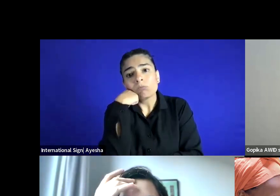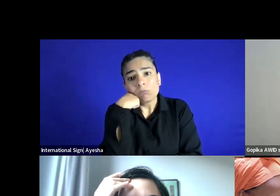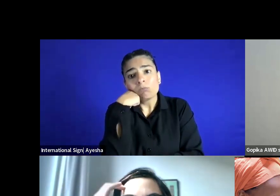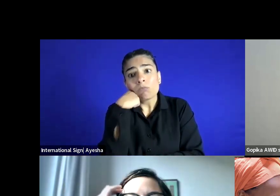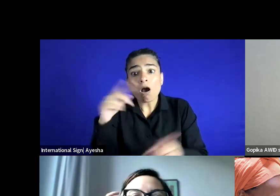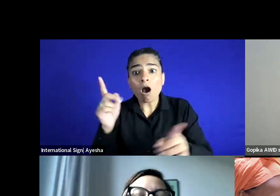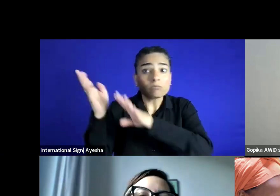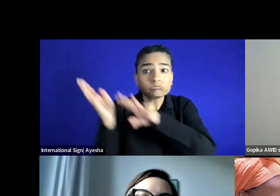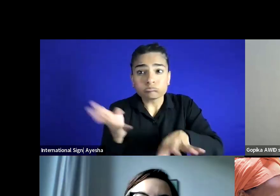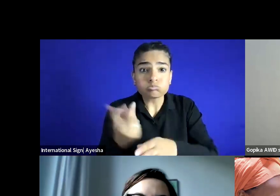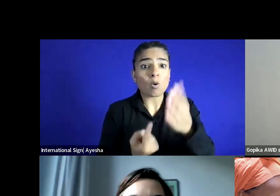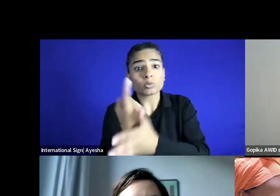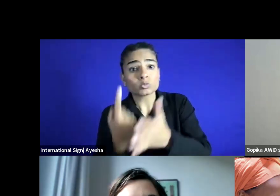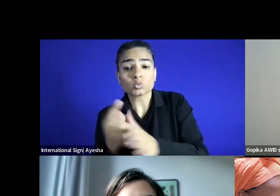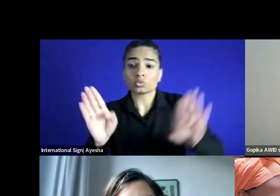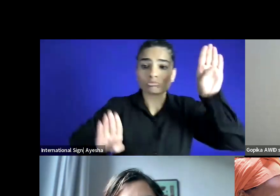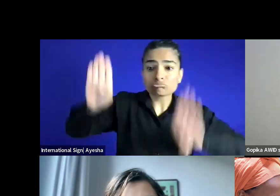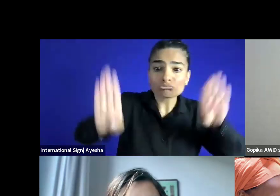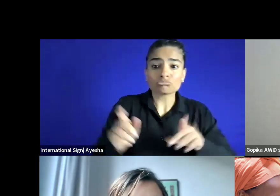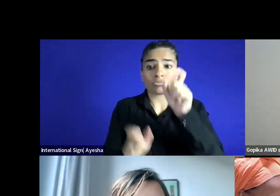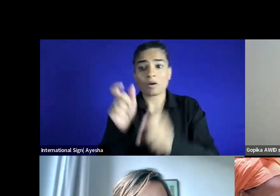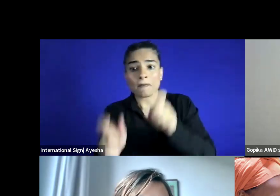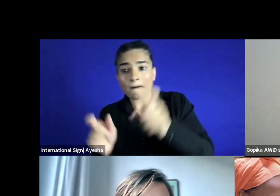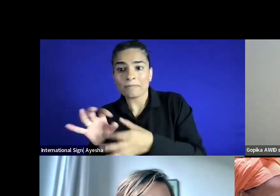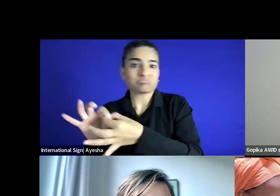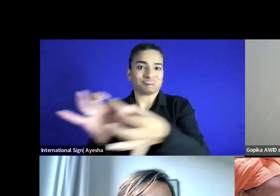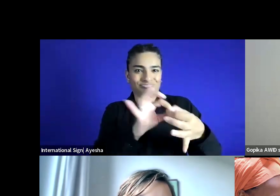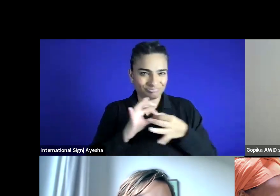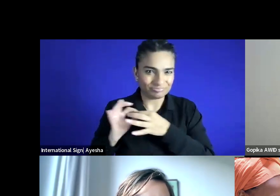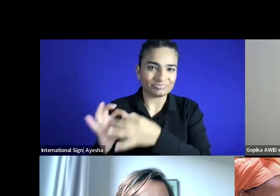which is the the value of the space. So let's go to the essentials.